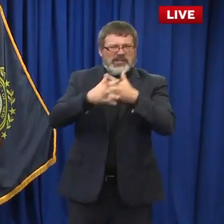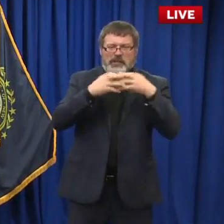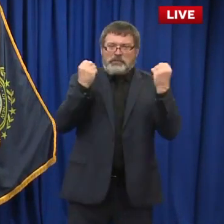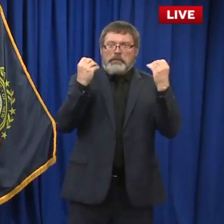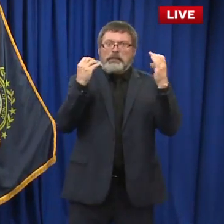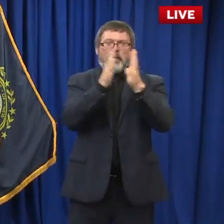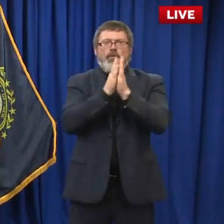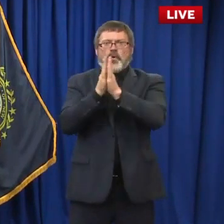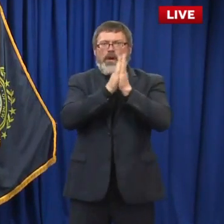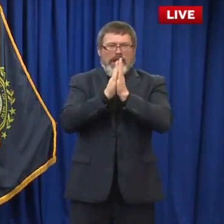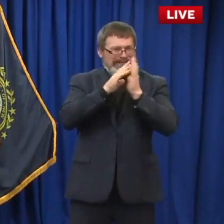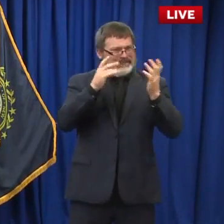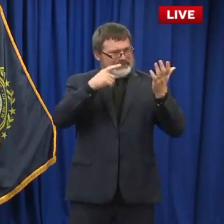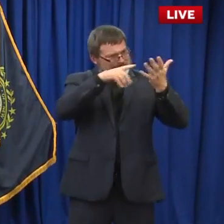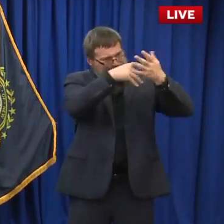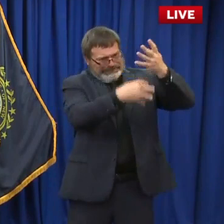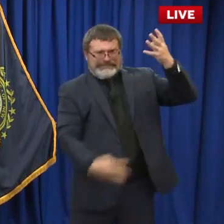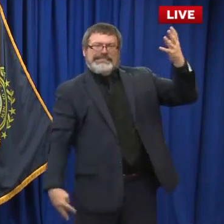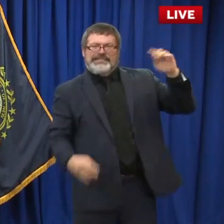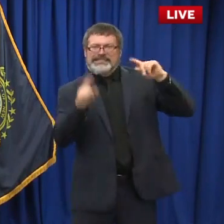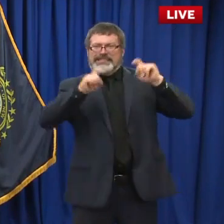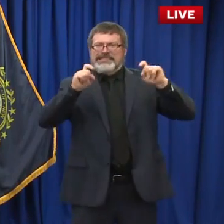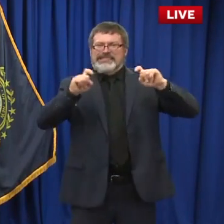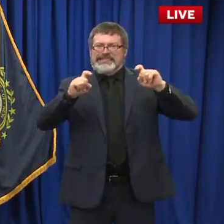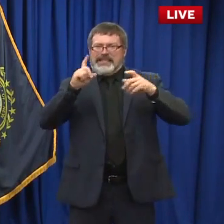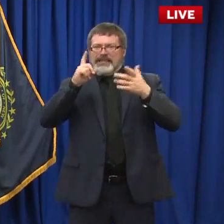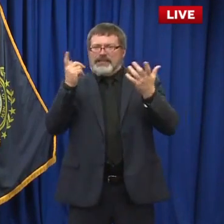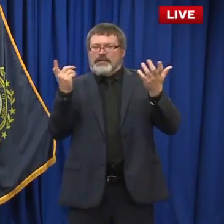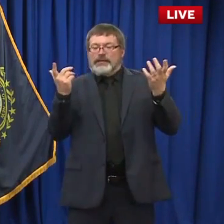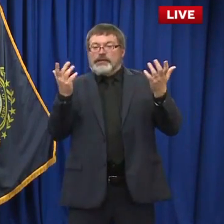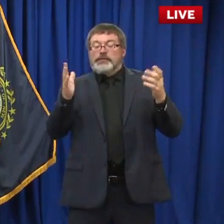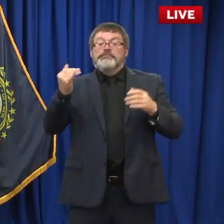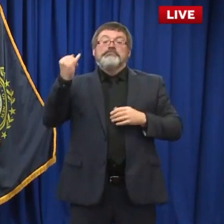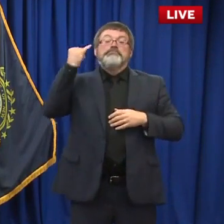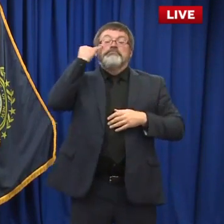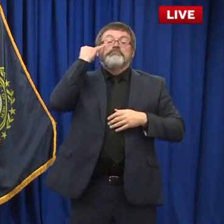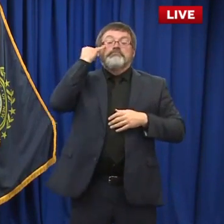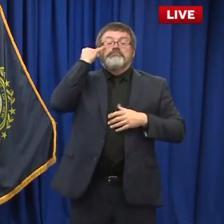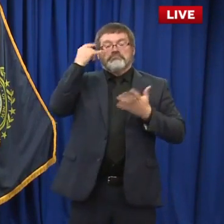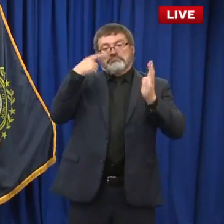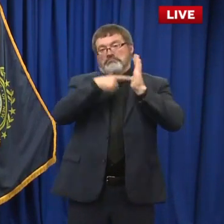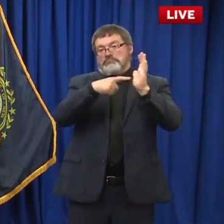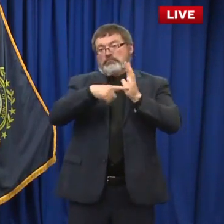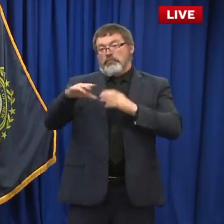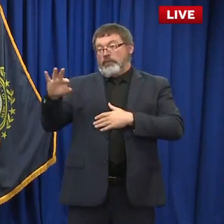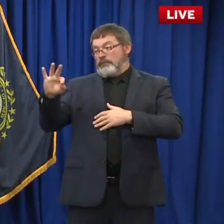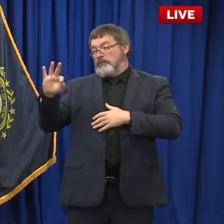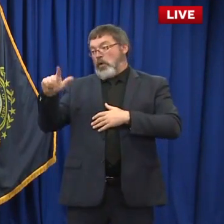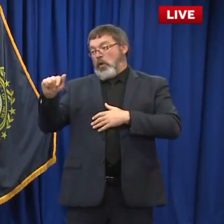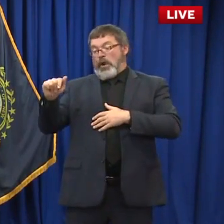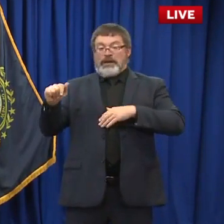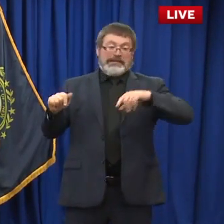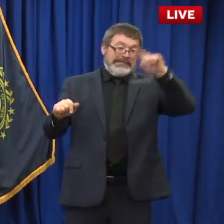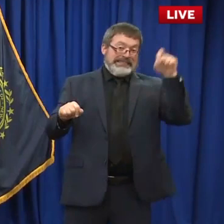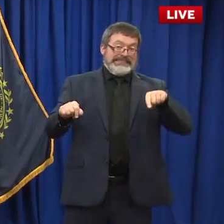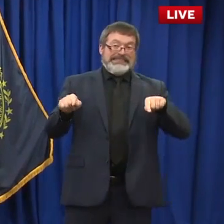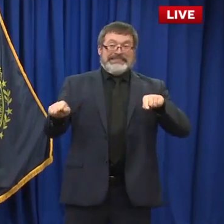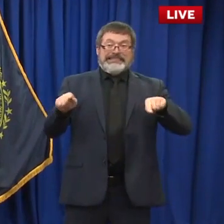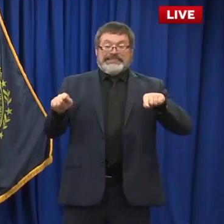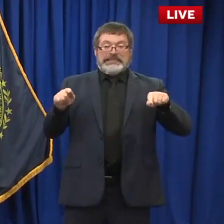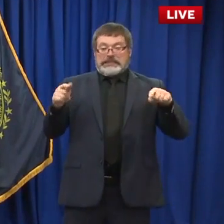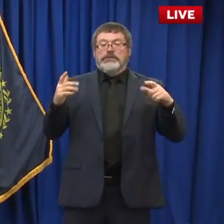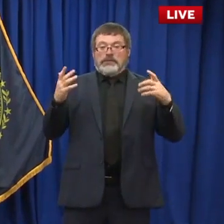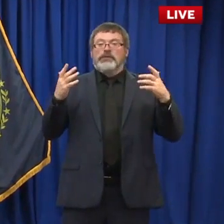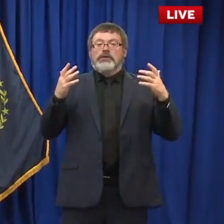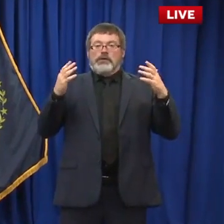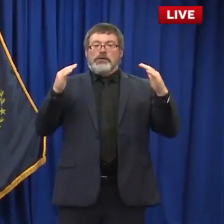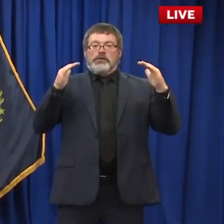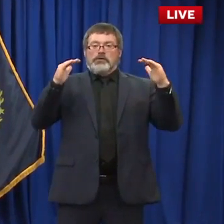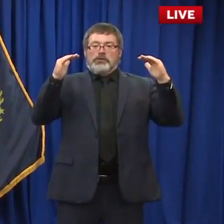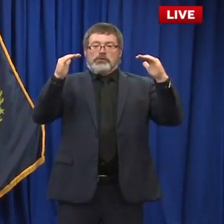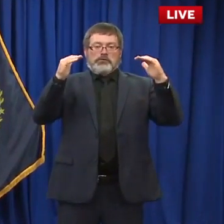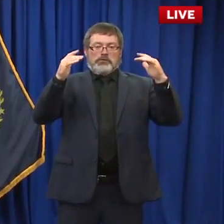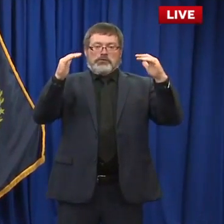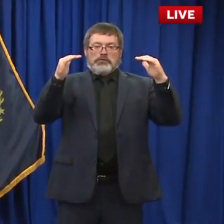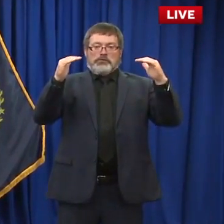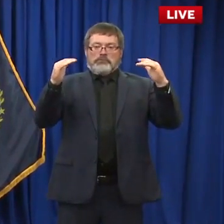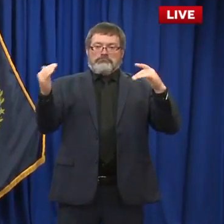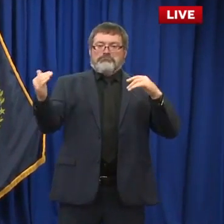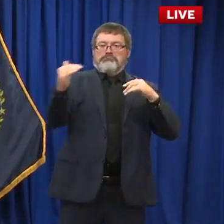STAY HIGH ACROSS THE COUNTRY AND IF THE NUMBERS WE SEE IN FLORIDA AND ARIZONA AND TEXAS START TO PLATEAU, IF THAT HAPPENS IN THE NEXT FEW WEEKS, THAT WILL BE ABOUT THE TIME THE TESTING